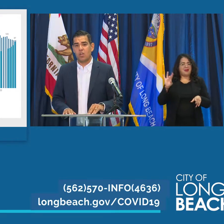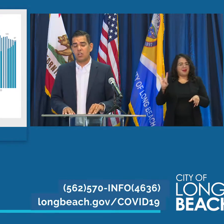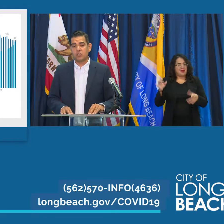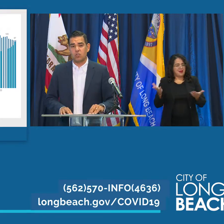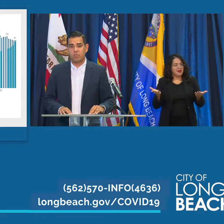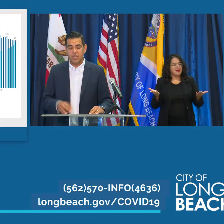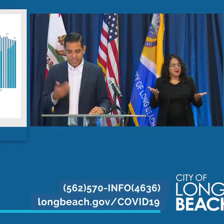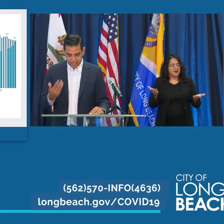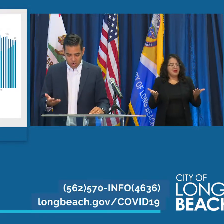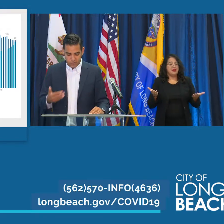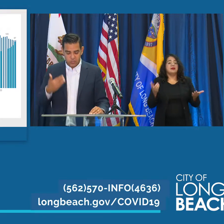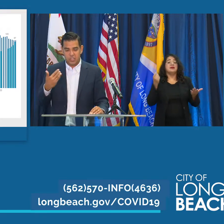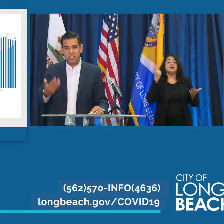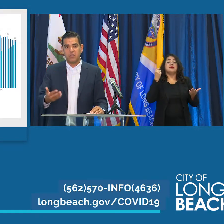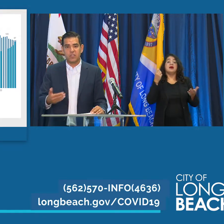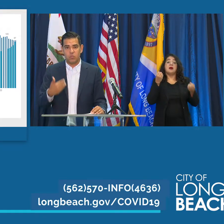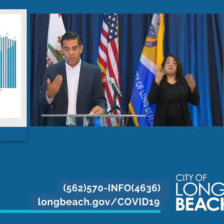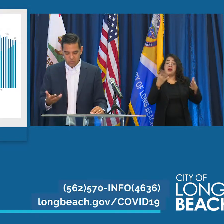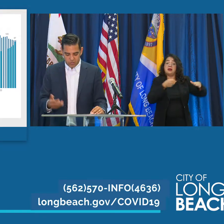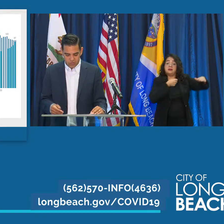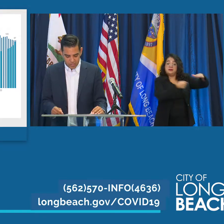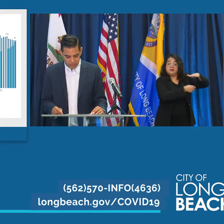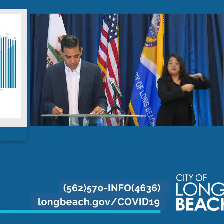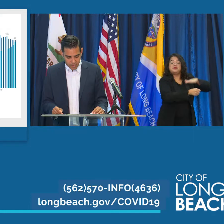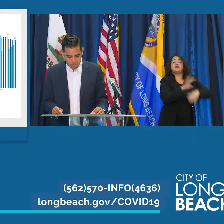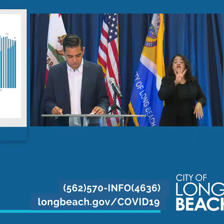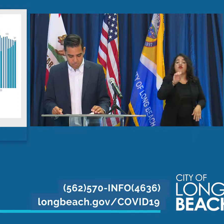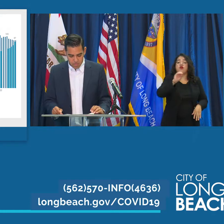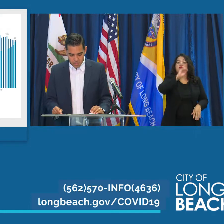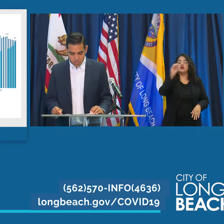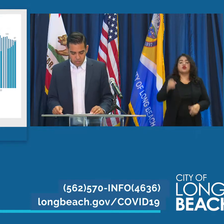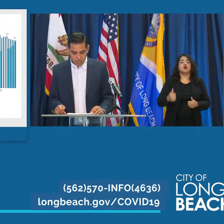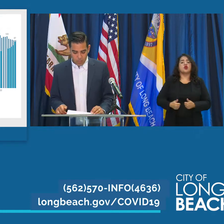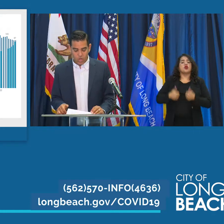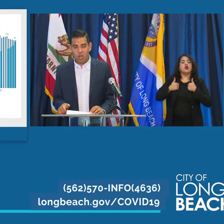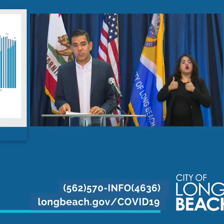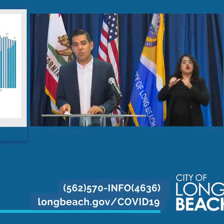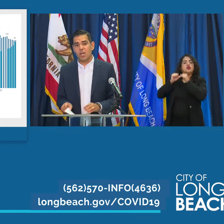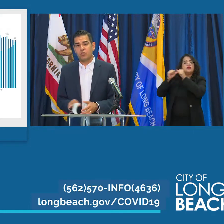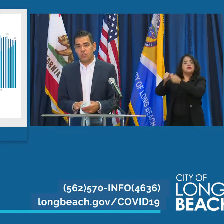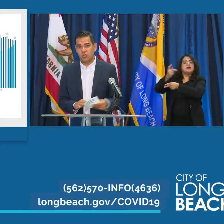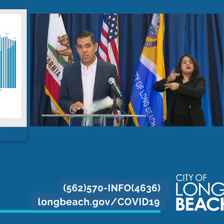long-term care facilities and residents that live there, but we are also monitoring those trends